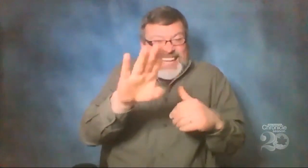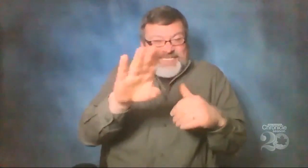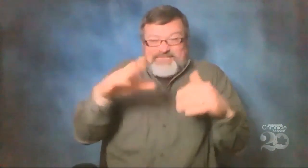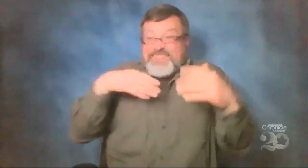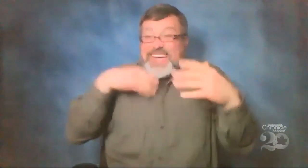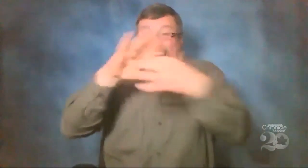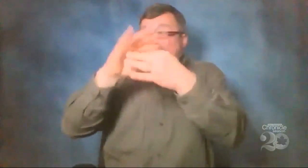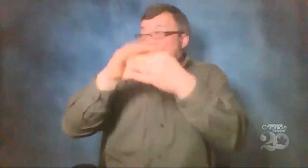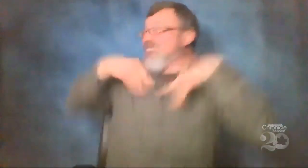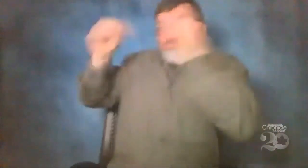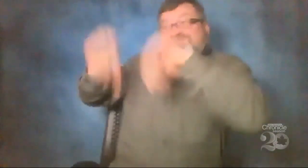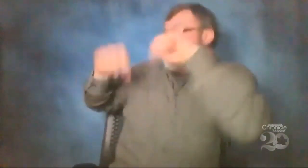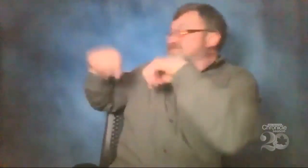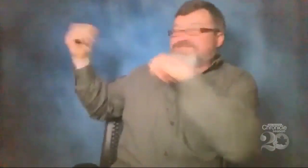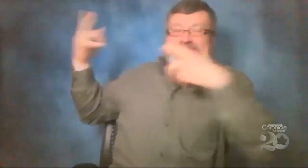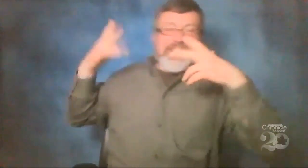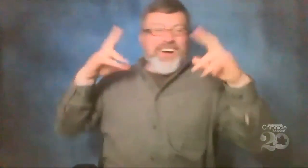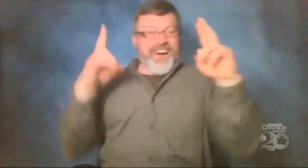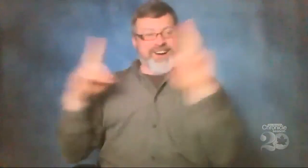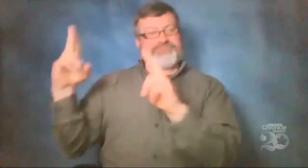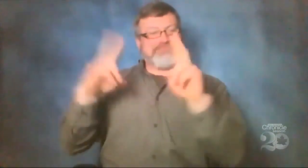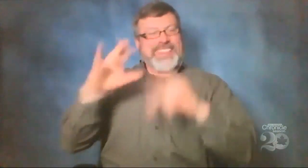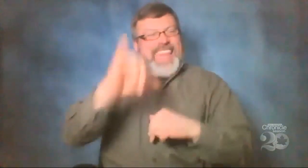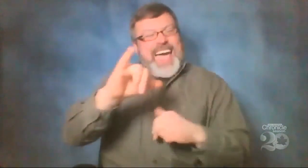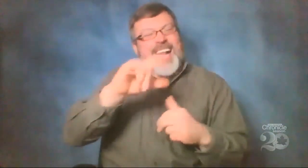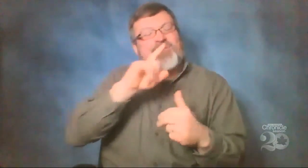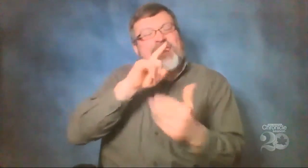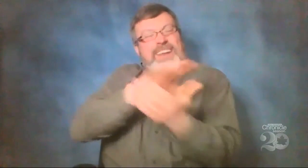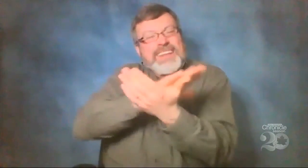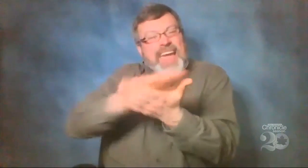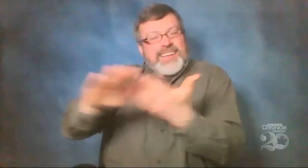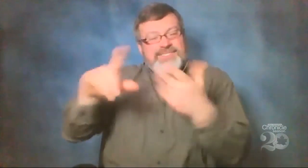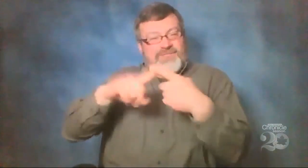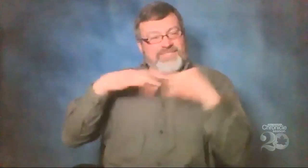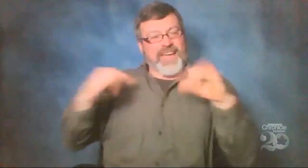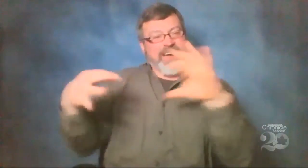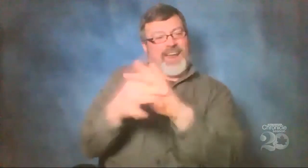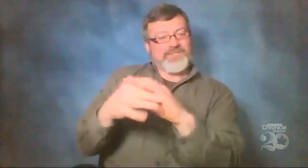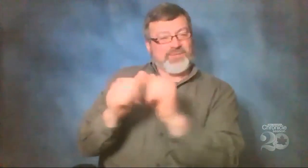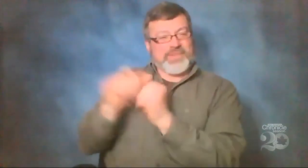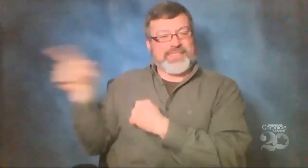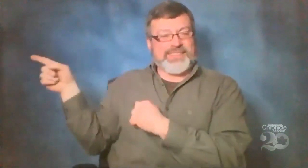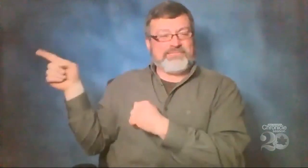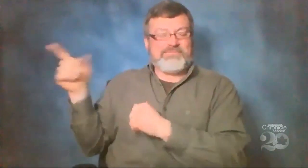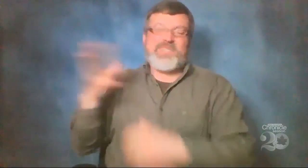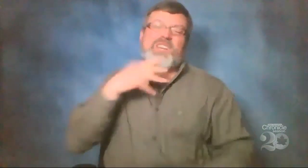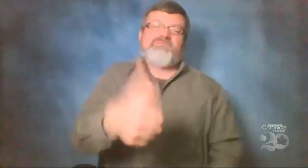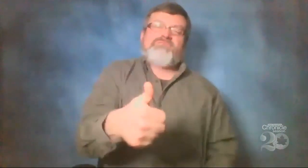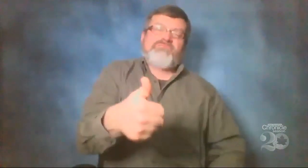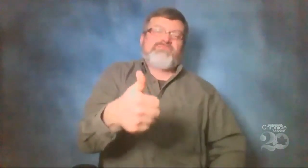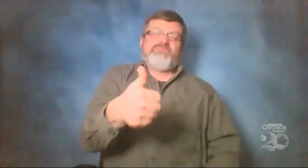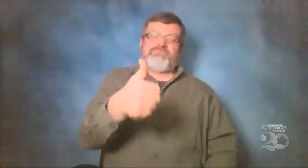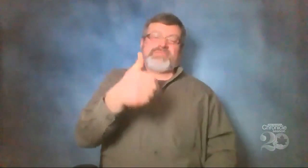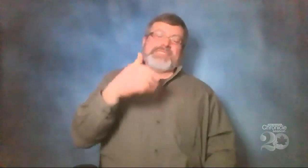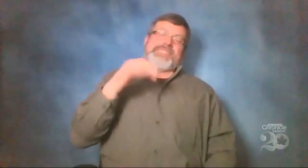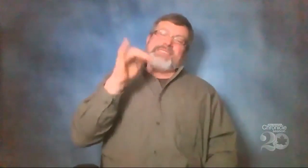MAYBE DAVID COULD BE LIEUTENANT GOVERNOR. I’M KIND OF SERIOUS!